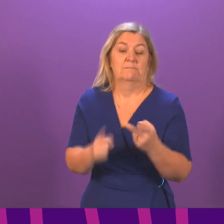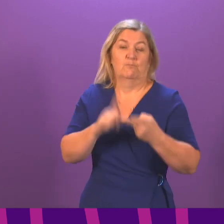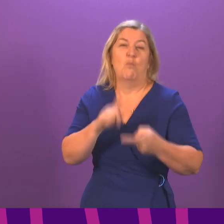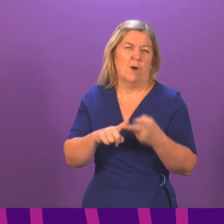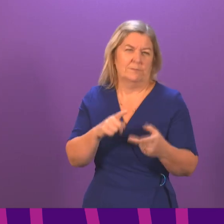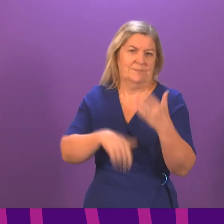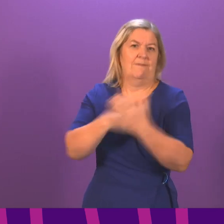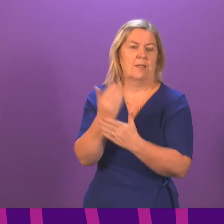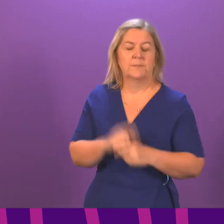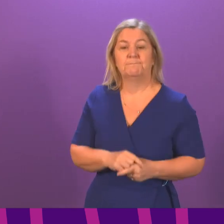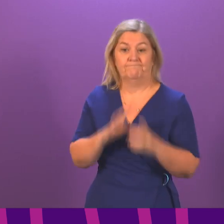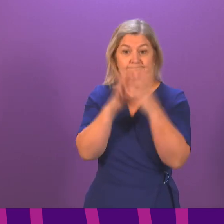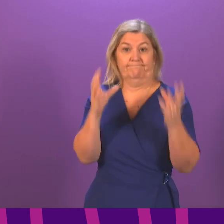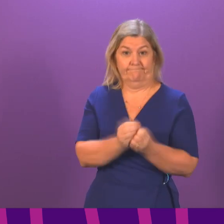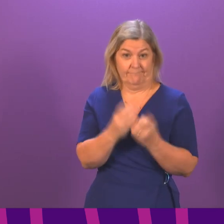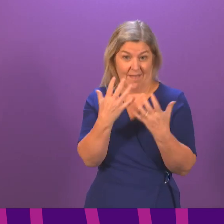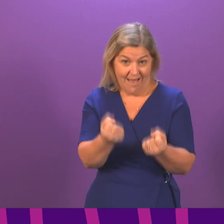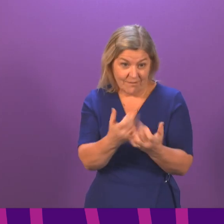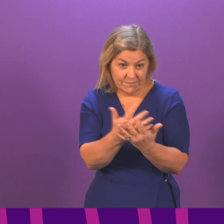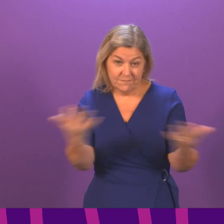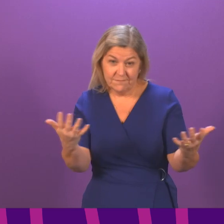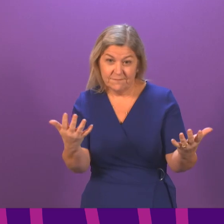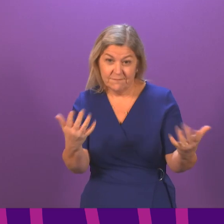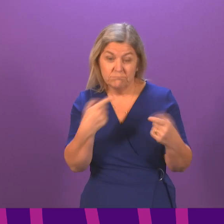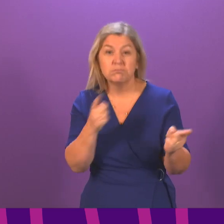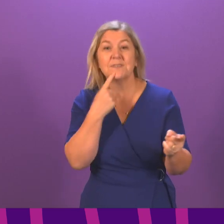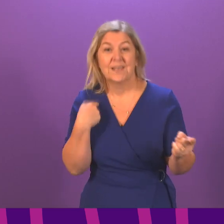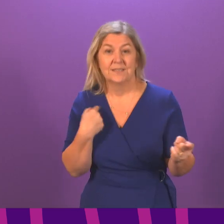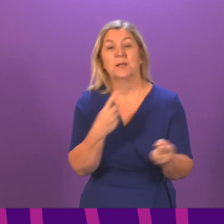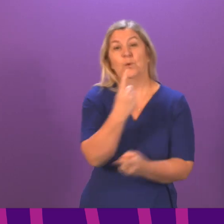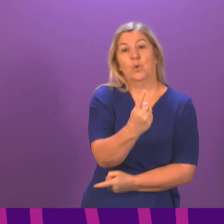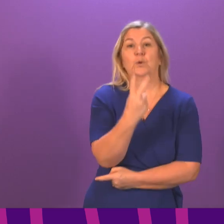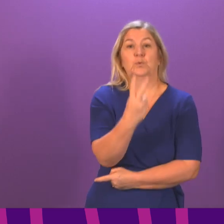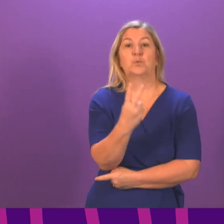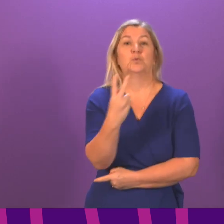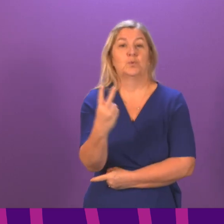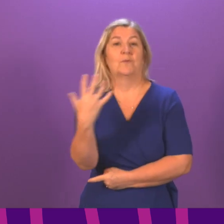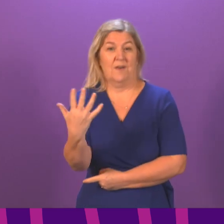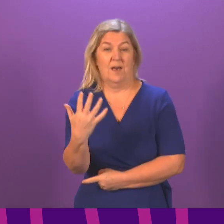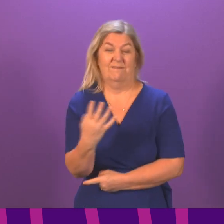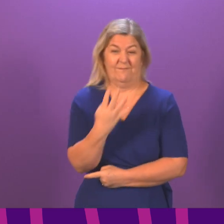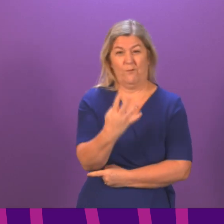The total number of positive cases reported yesterday was 1,225, which is 4.7 per cent